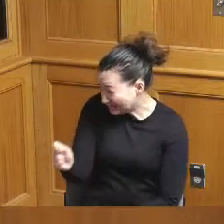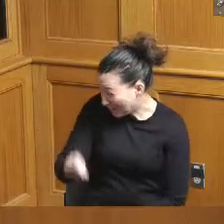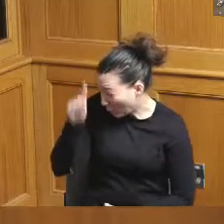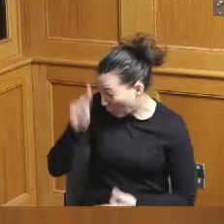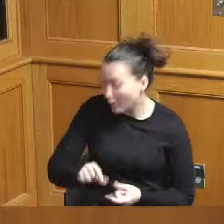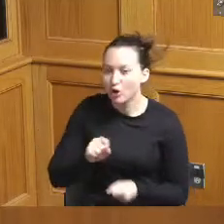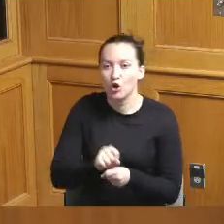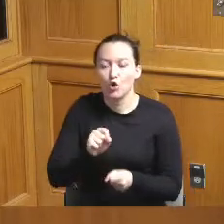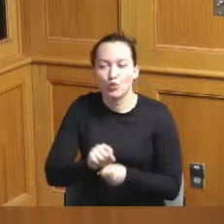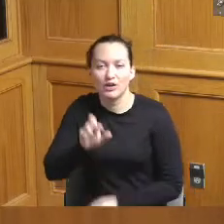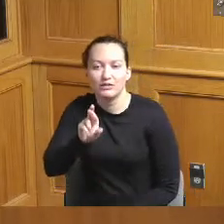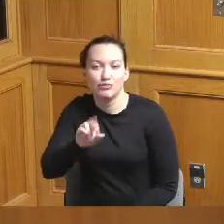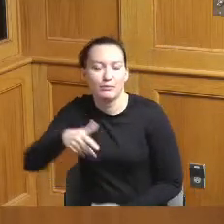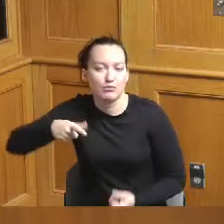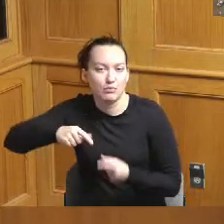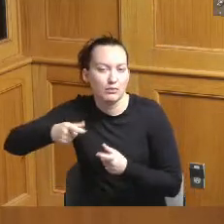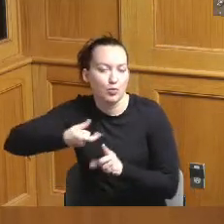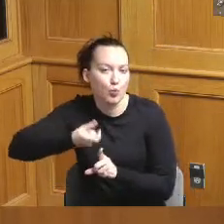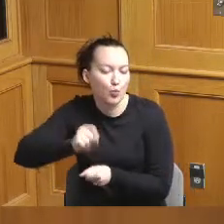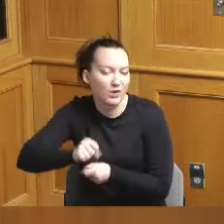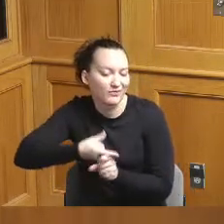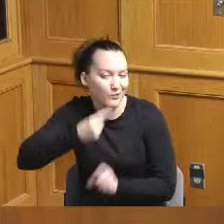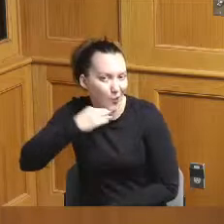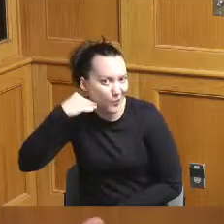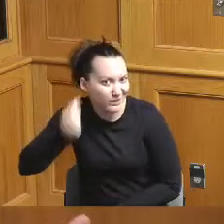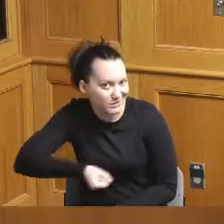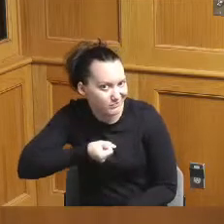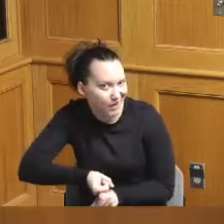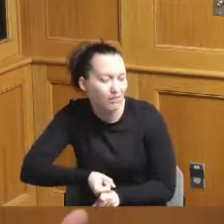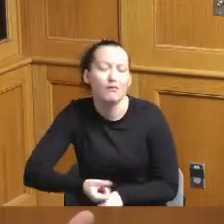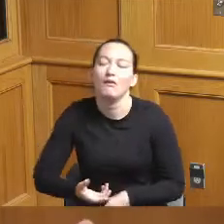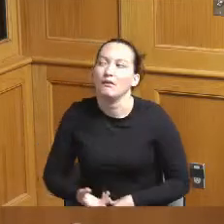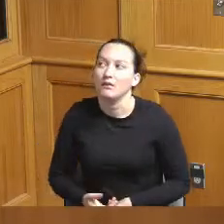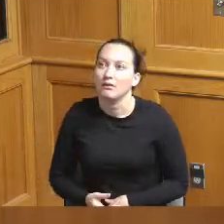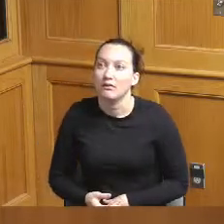remotely has had an impact on that so we're really trying to make sure that we can bring everybody